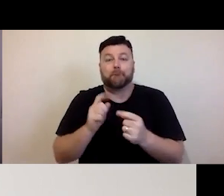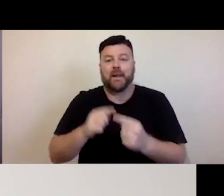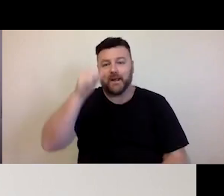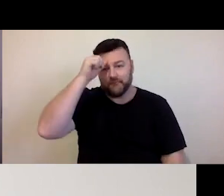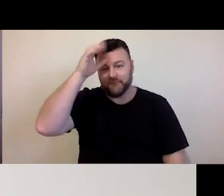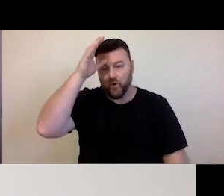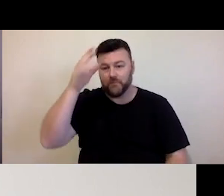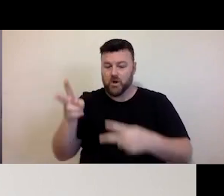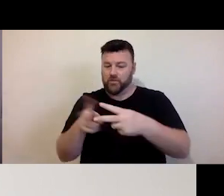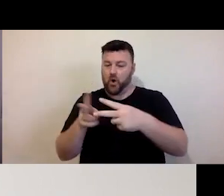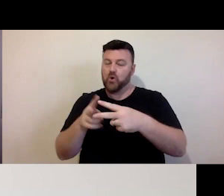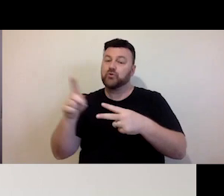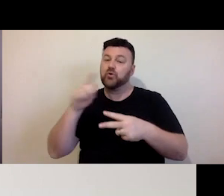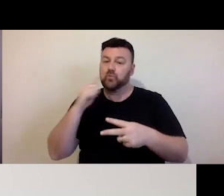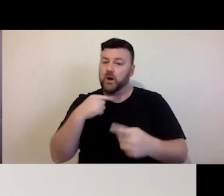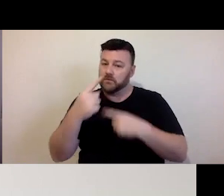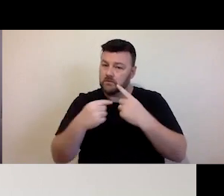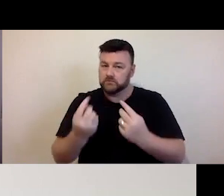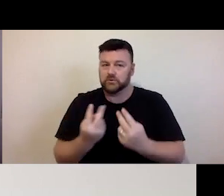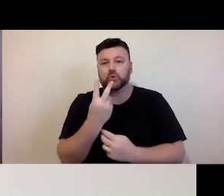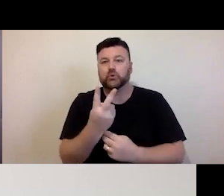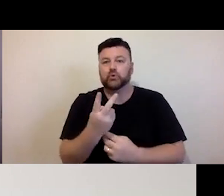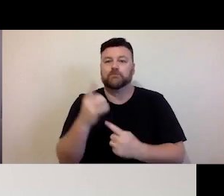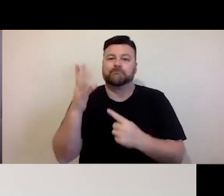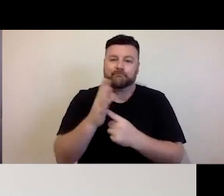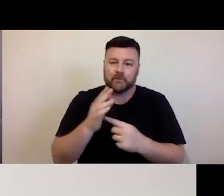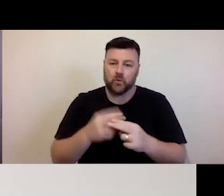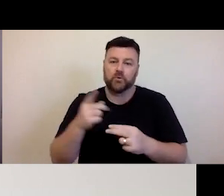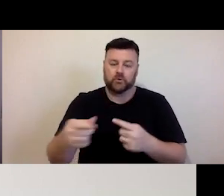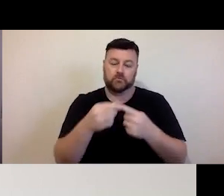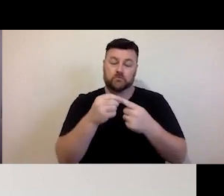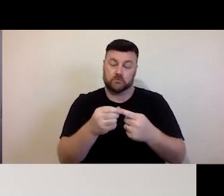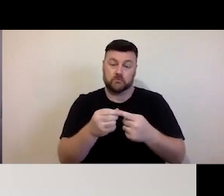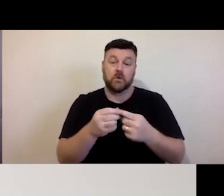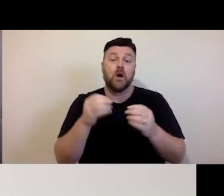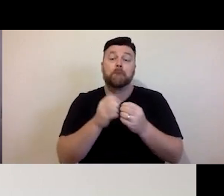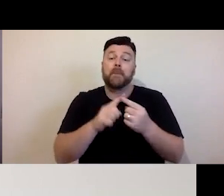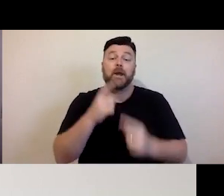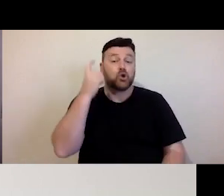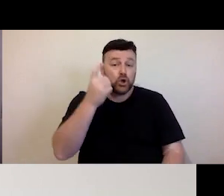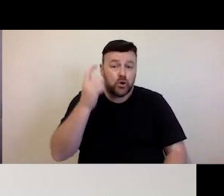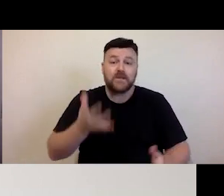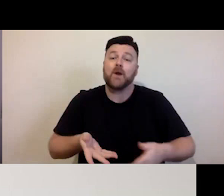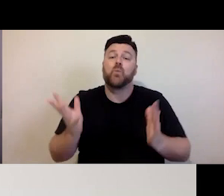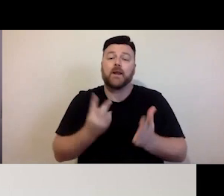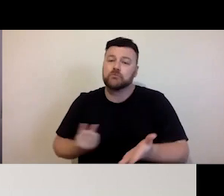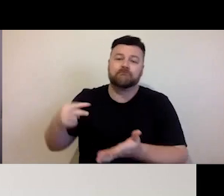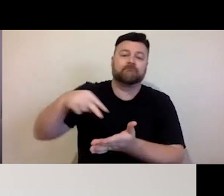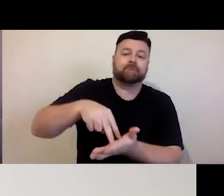key take-outs on the slide are being curious and...